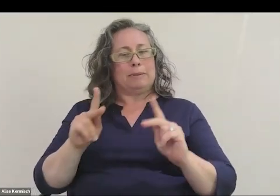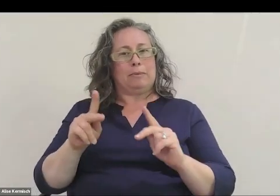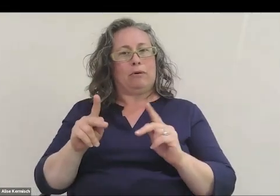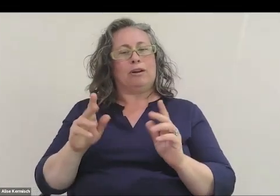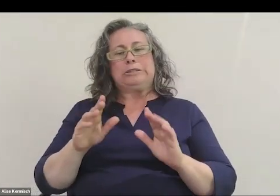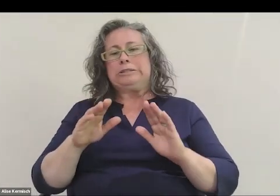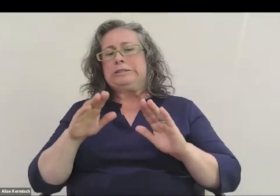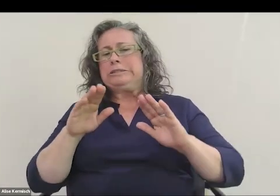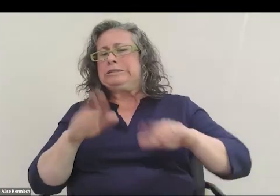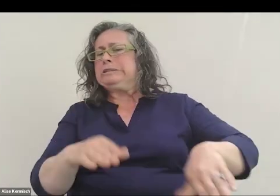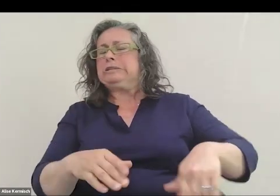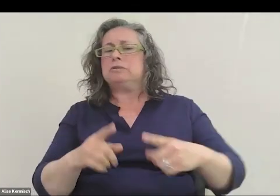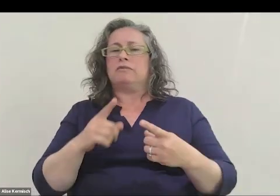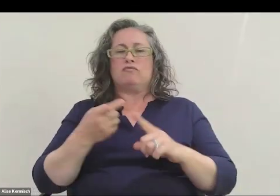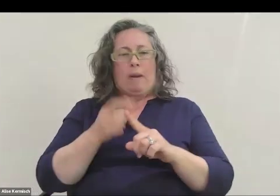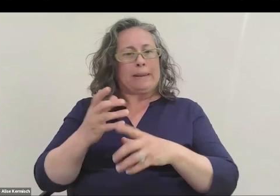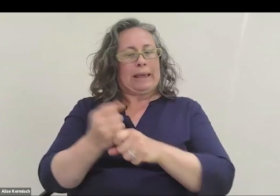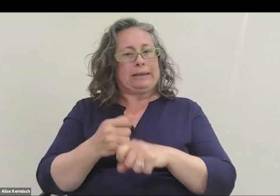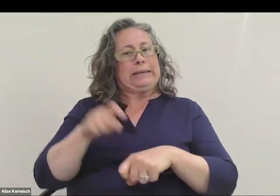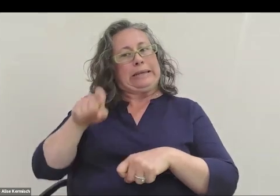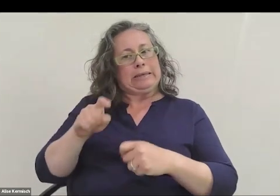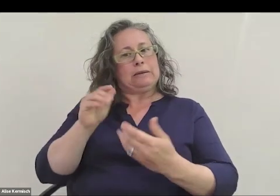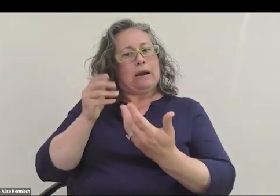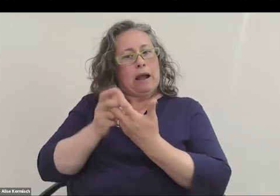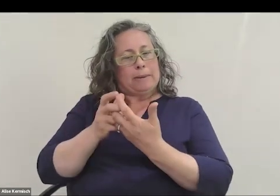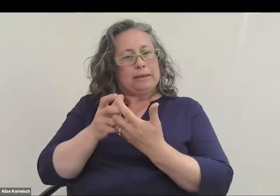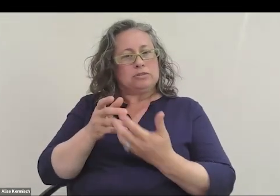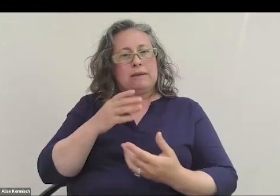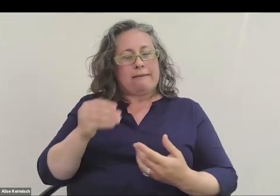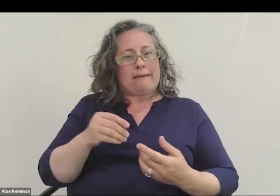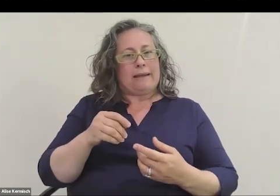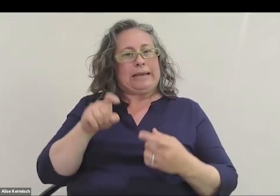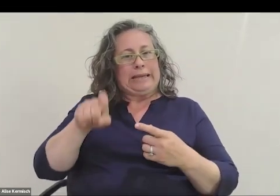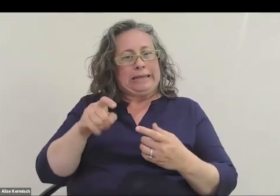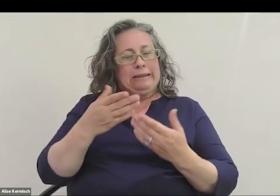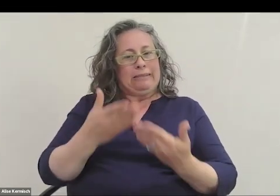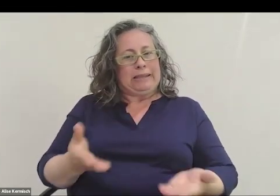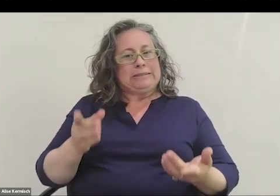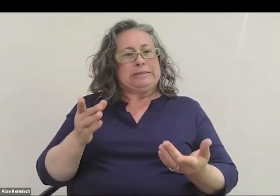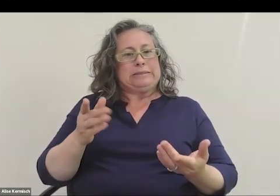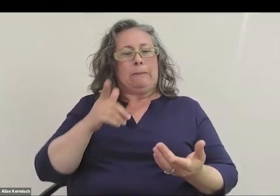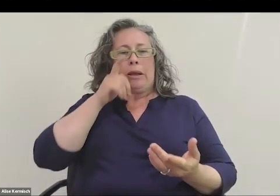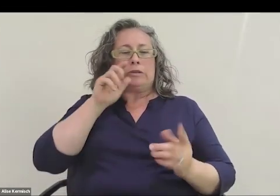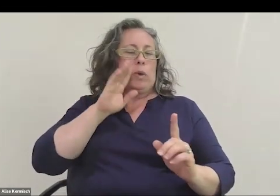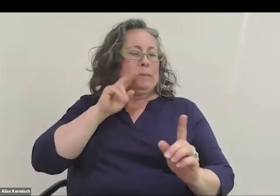and necessary accessibility measures in their lives because they will be scrutinized by other people.